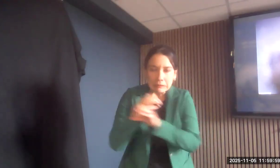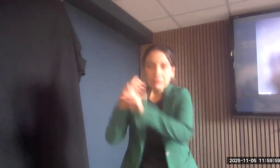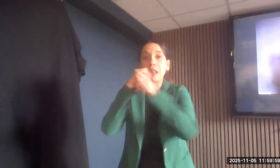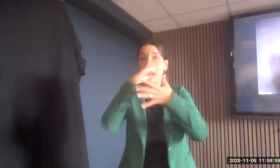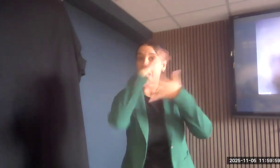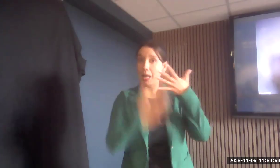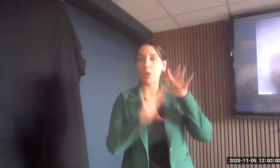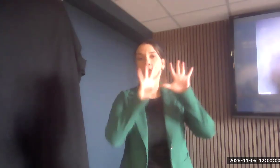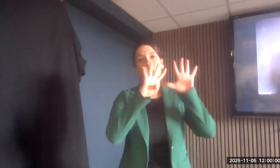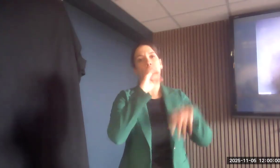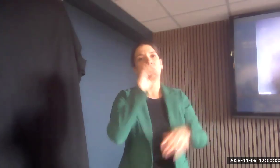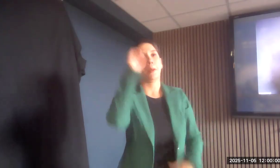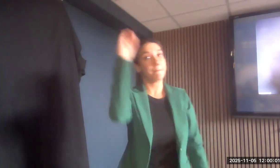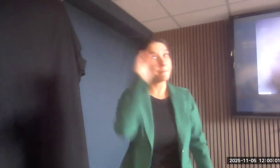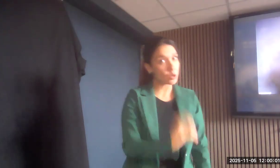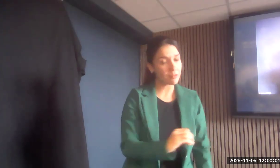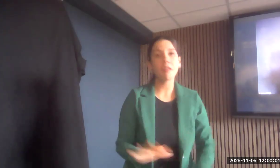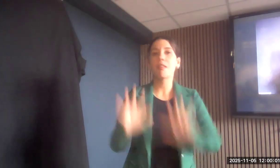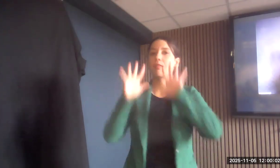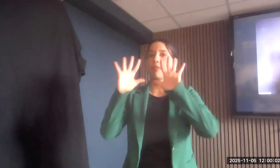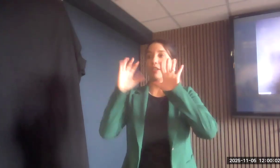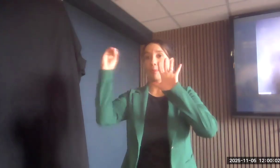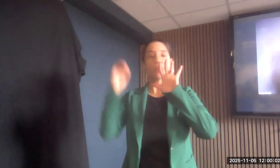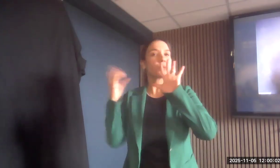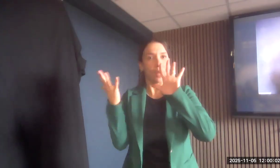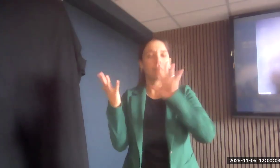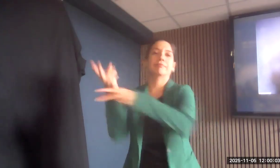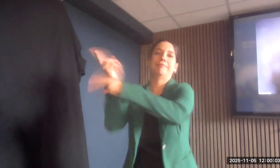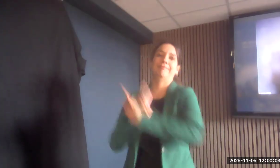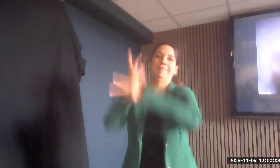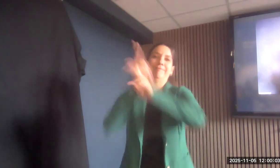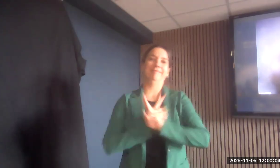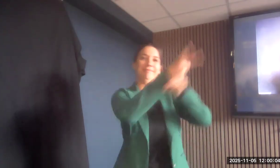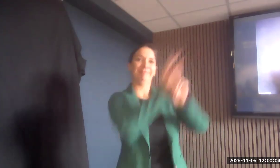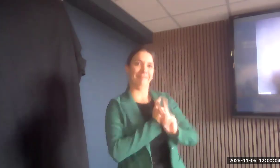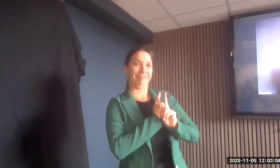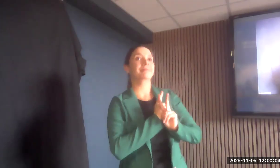signing within, particularly academic circles. And he said that around 10%.